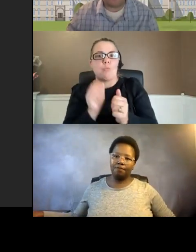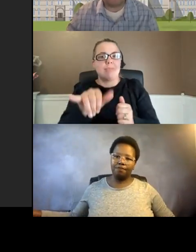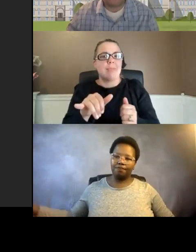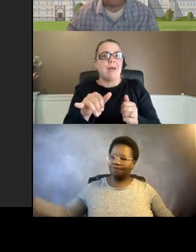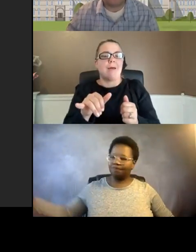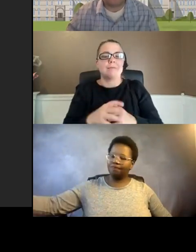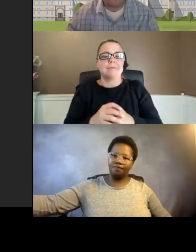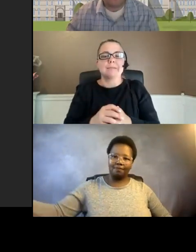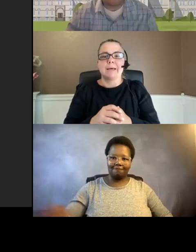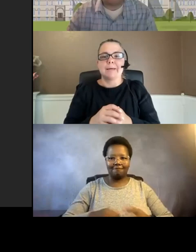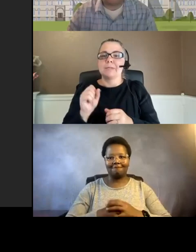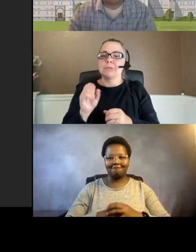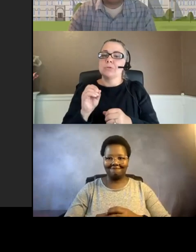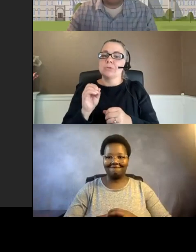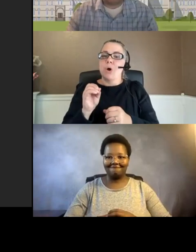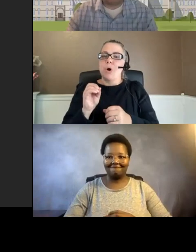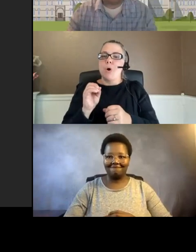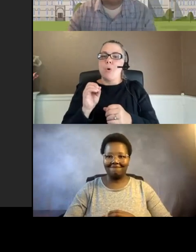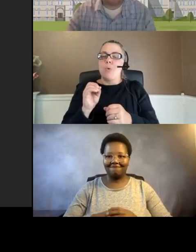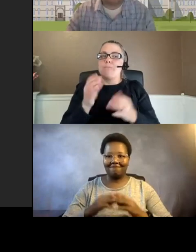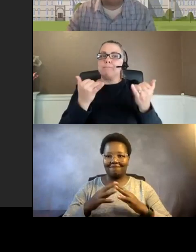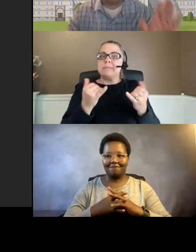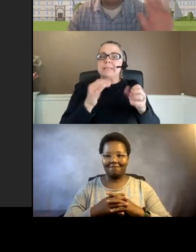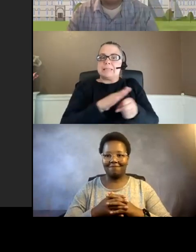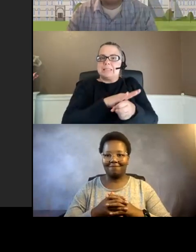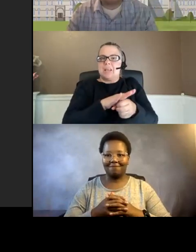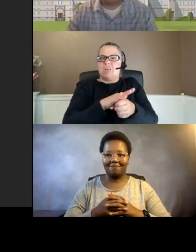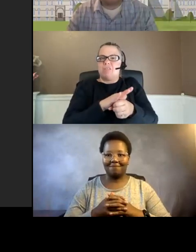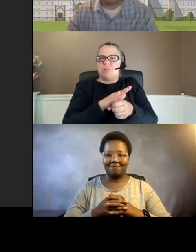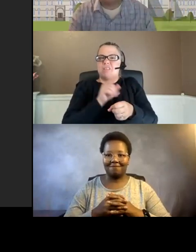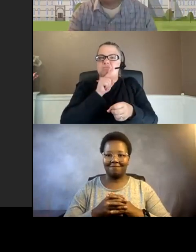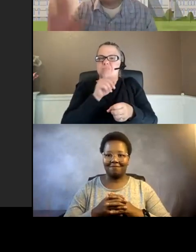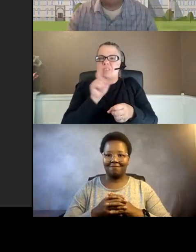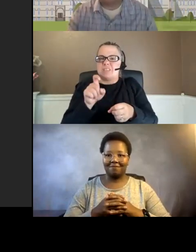that. So this is an area where you kind of need to focus on the user experience on one end and then